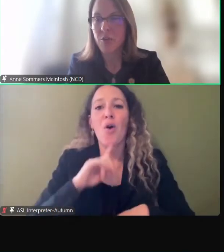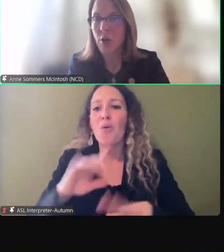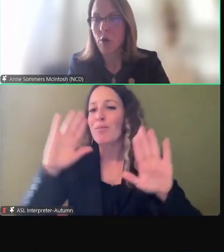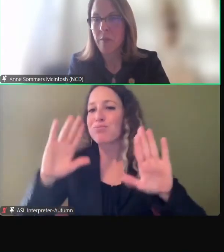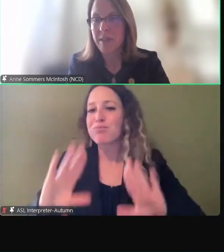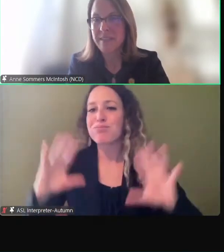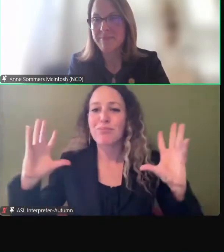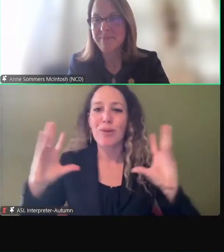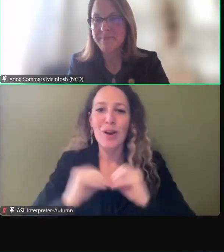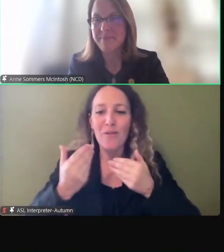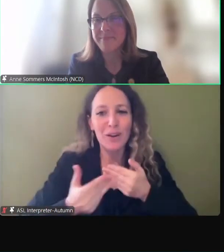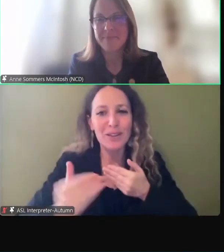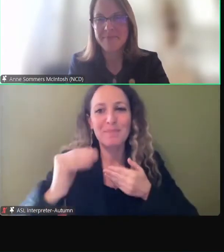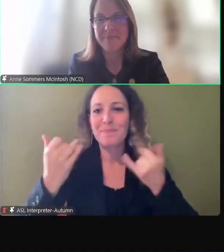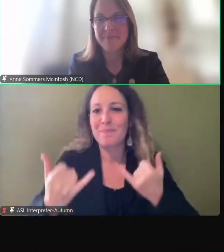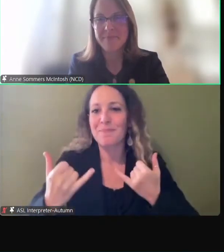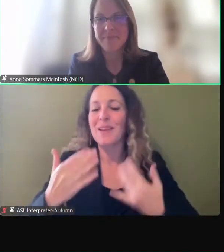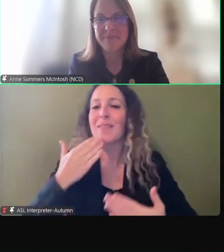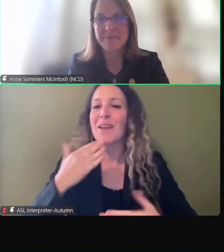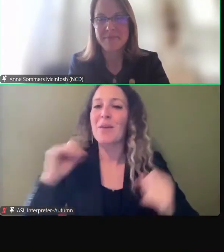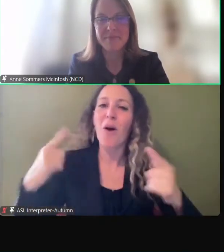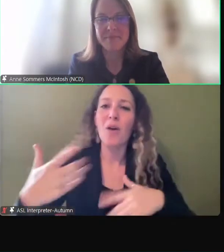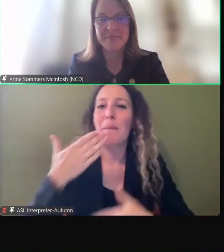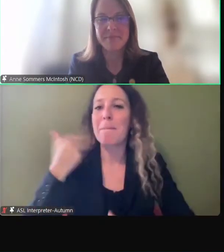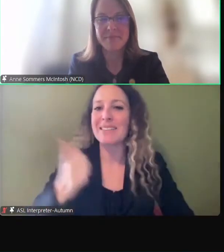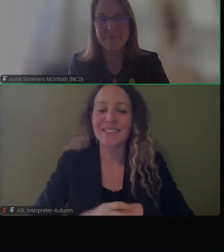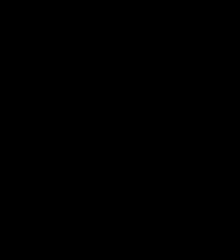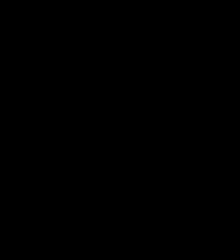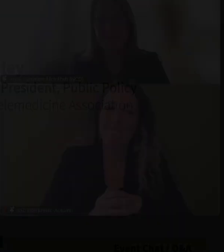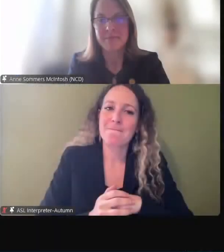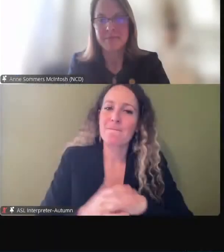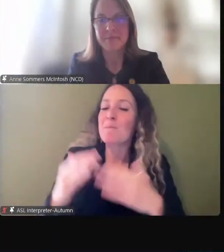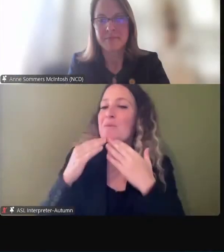Thank you and all the best. >> Malathi Srinivasan: Grateful